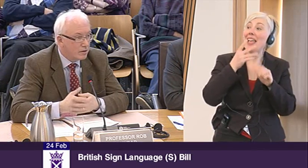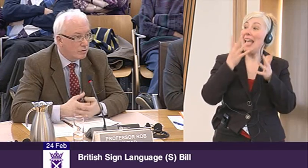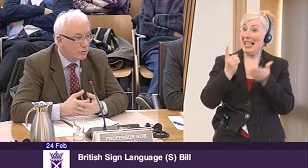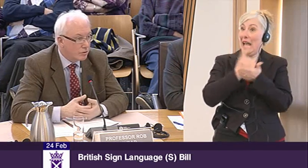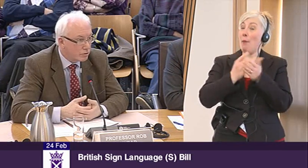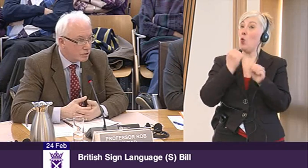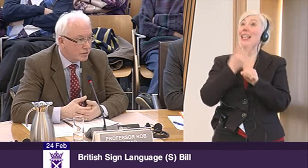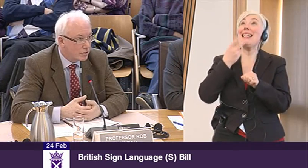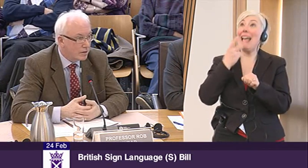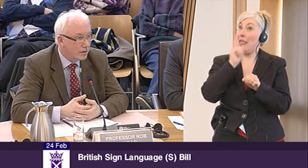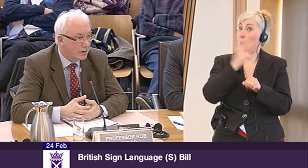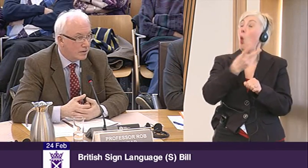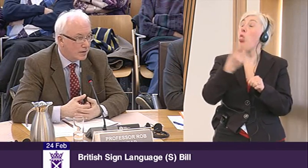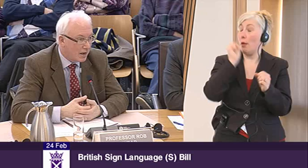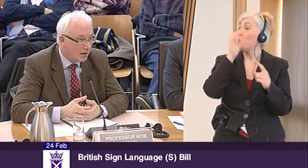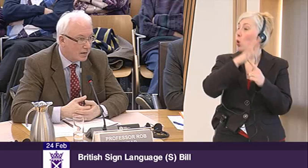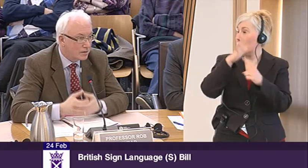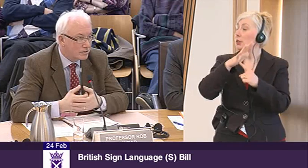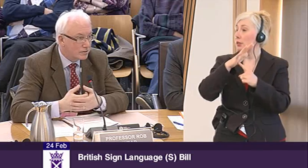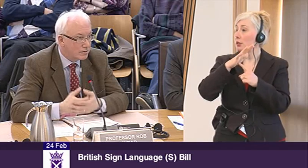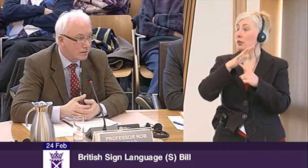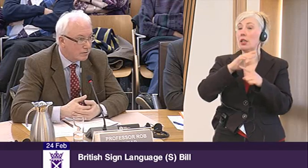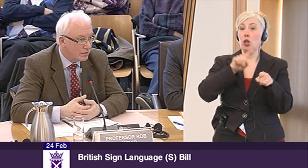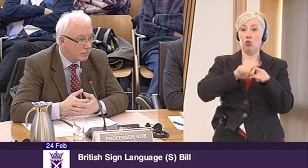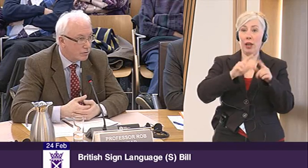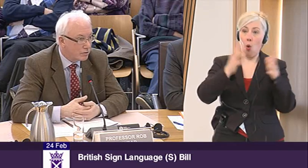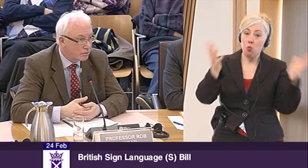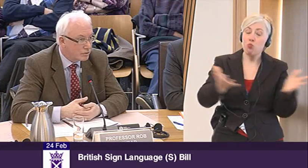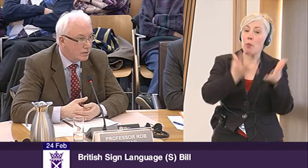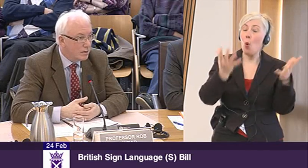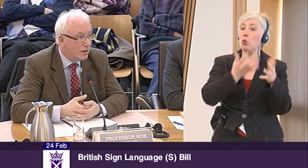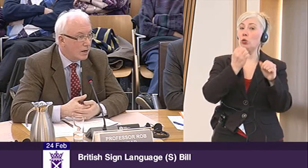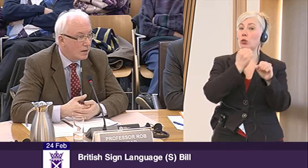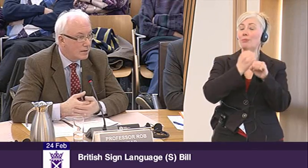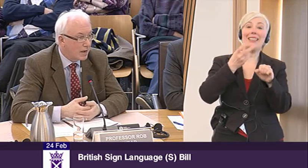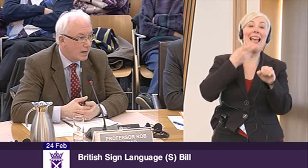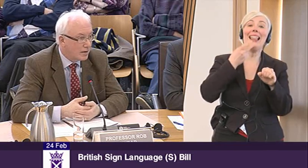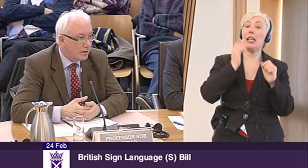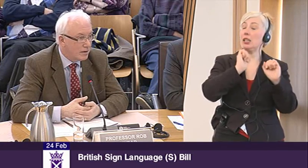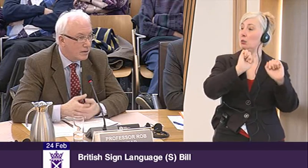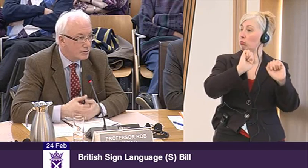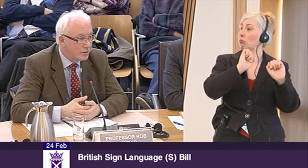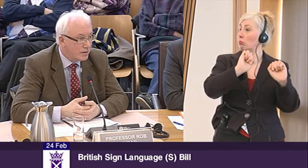very important in promoting the Gaelic language and it is a similar situation for British